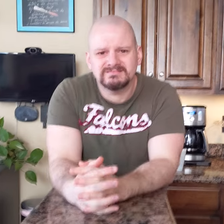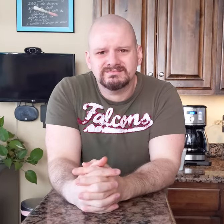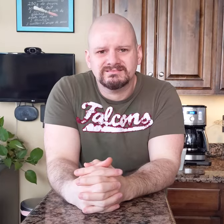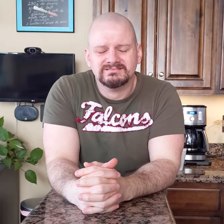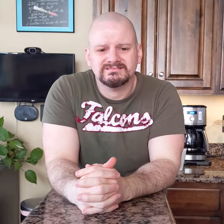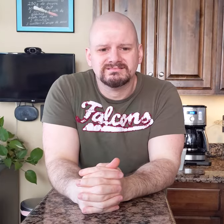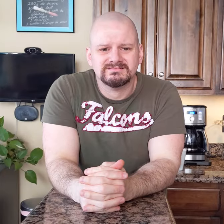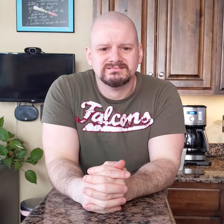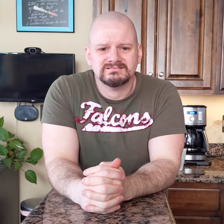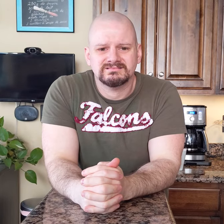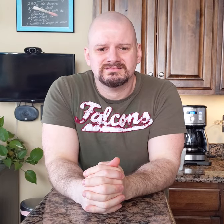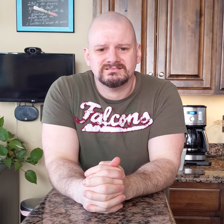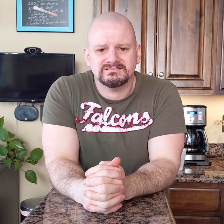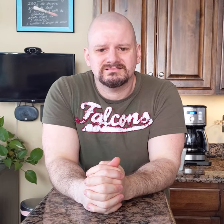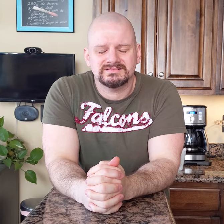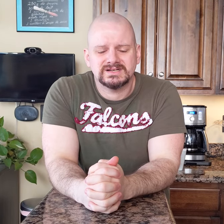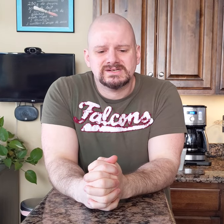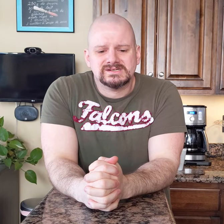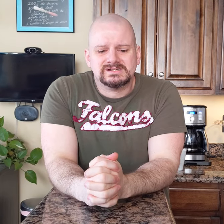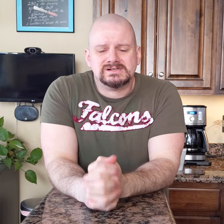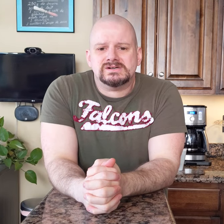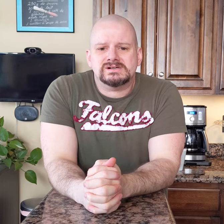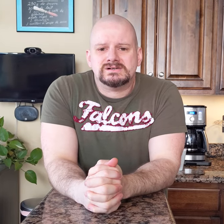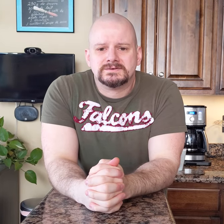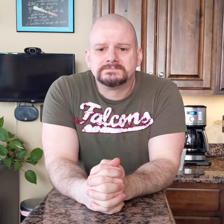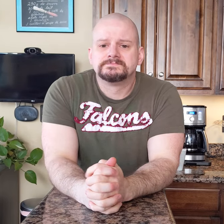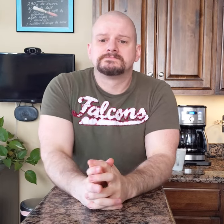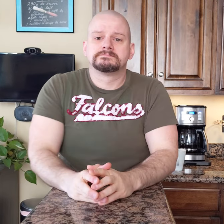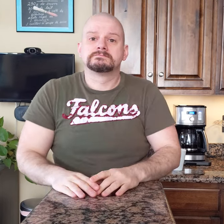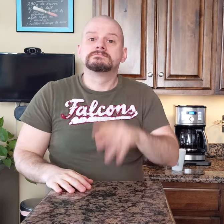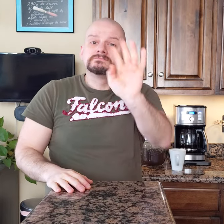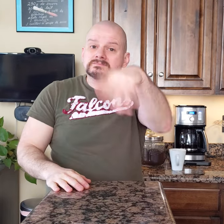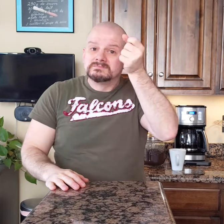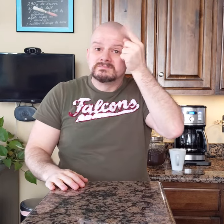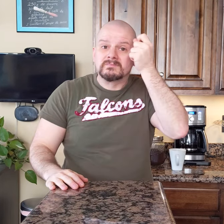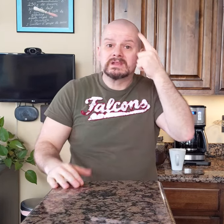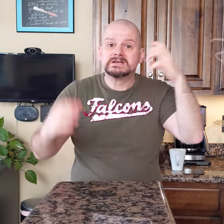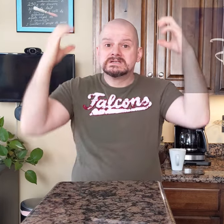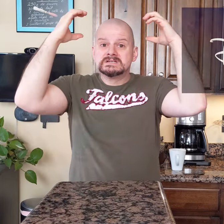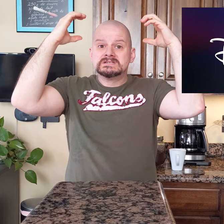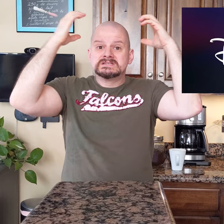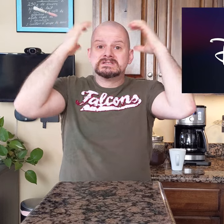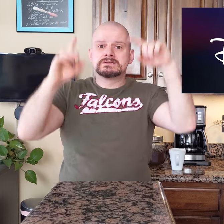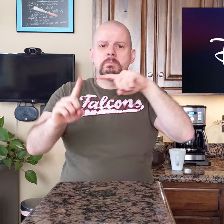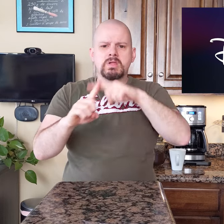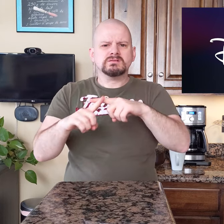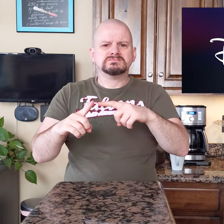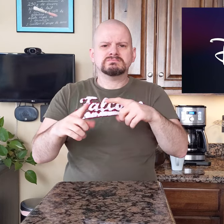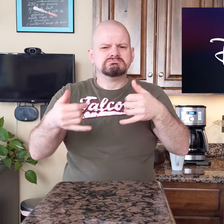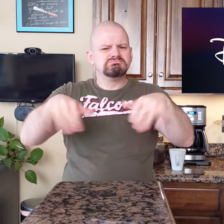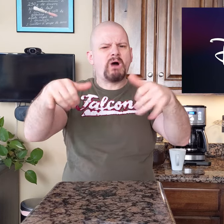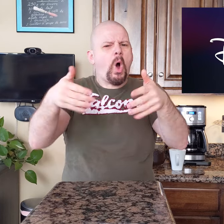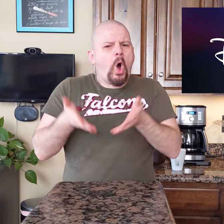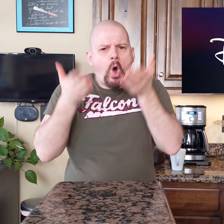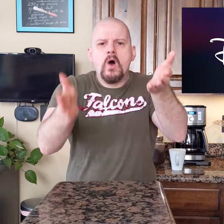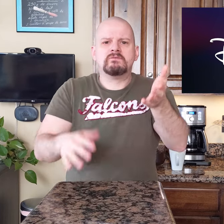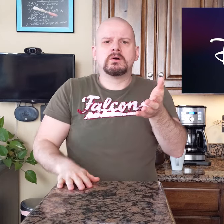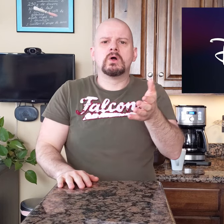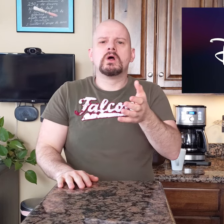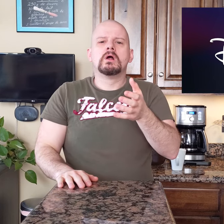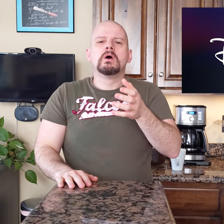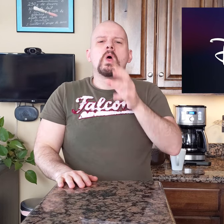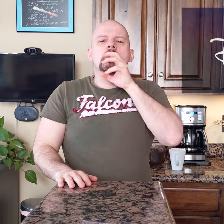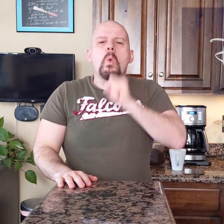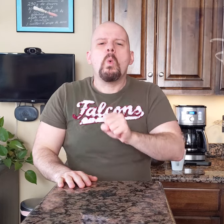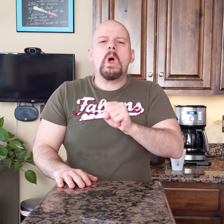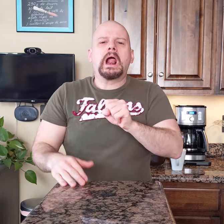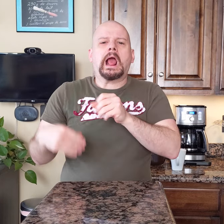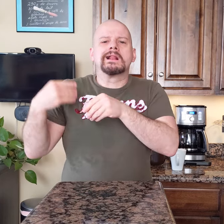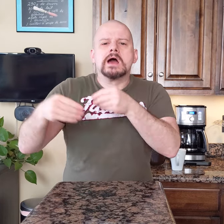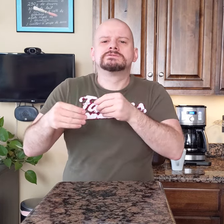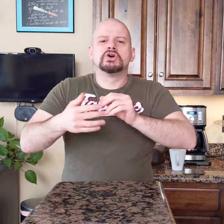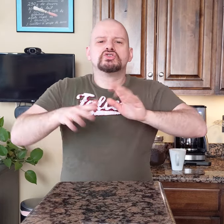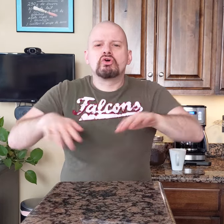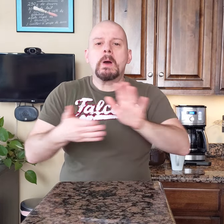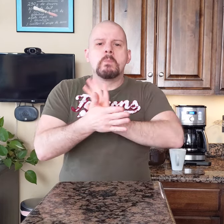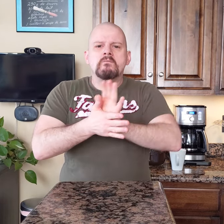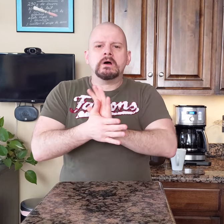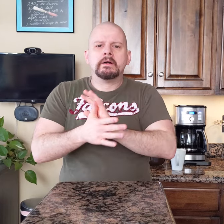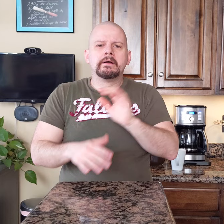You know Disney Plus still offers classical children movies such as